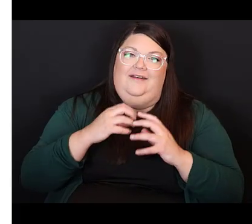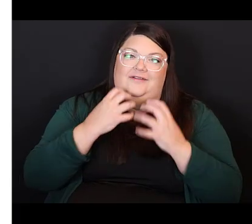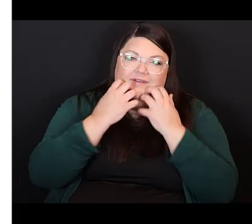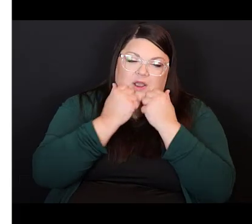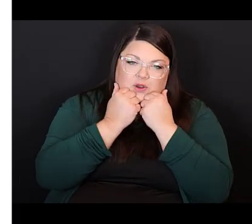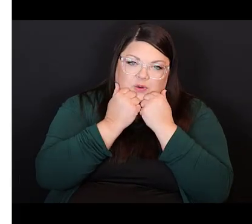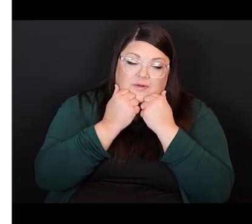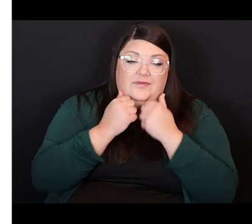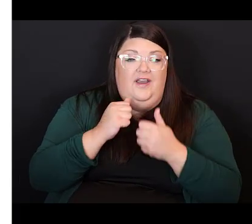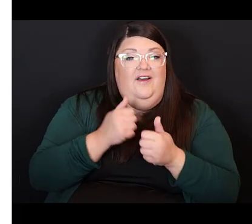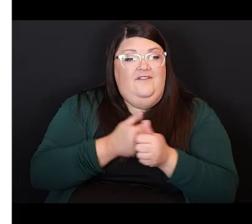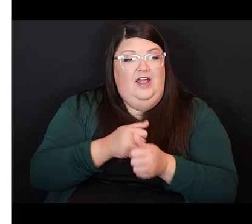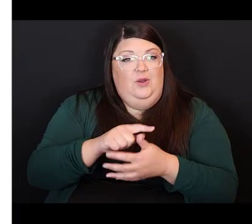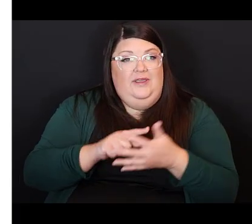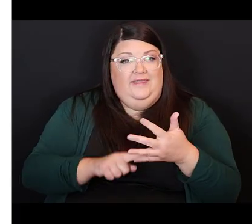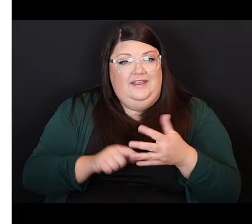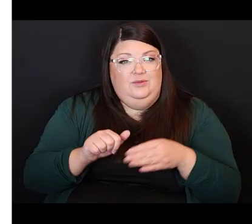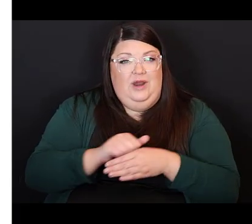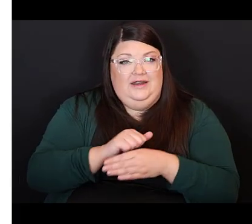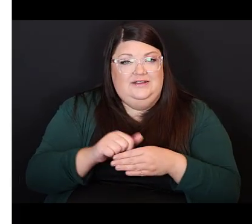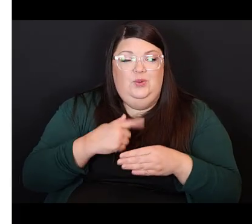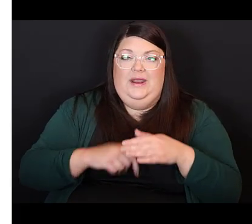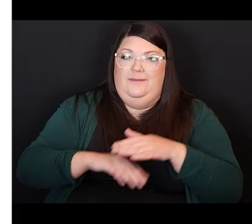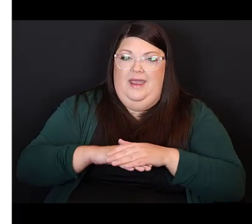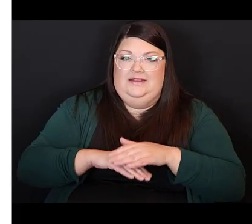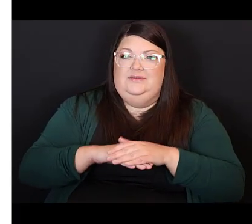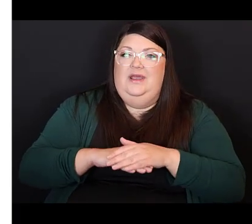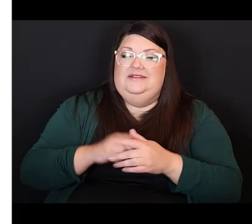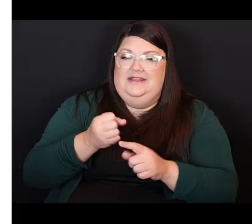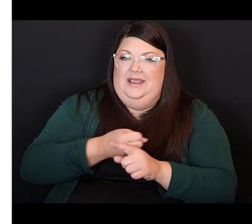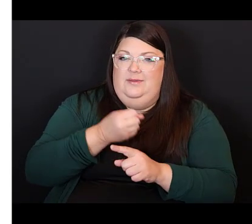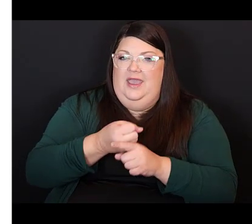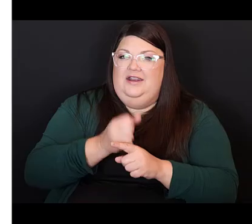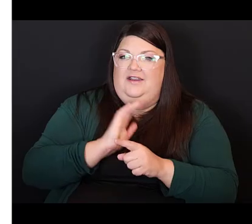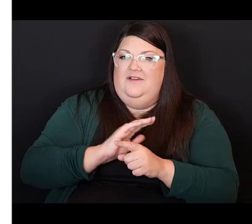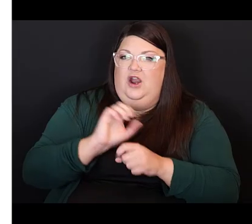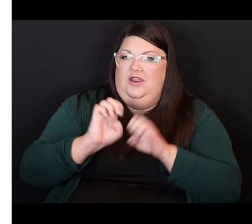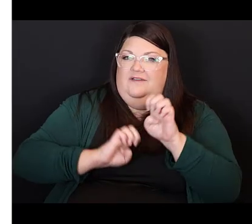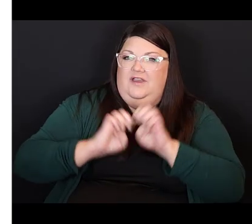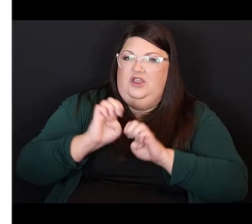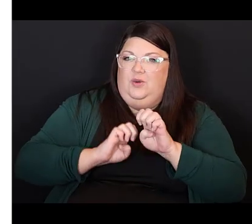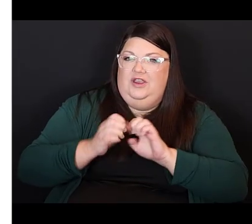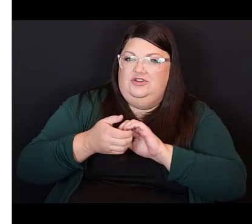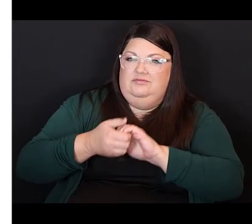By following these practices, we can maximize the impact of our evaluations